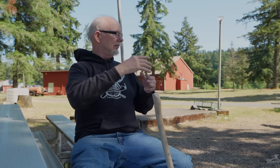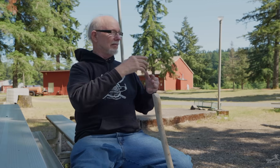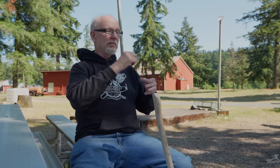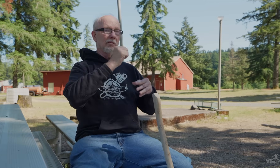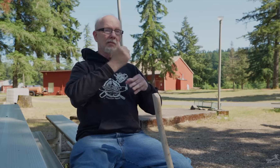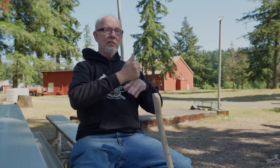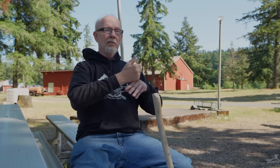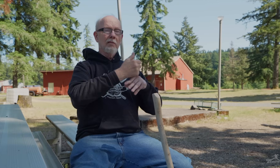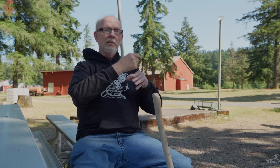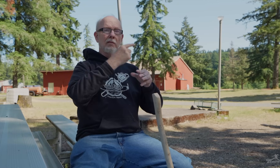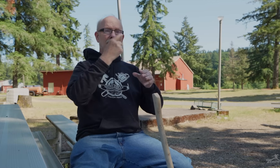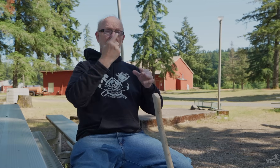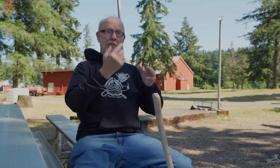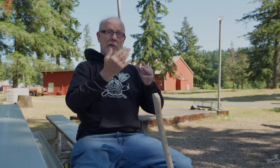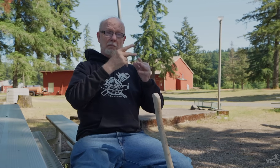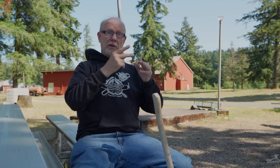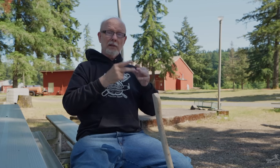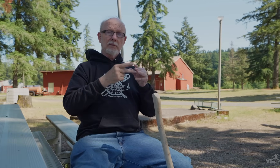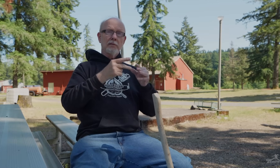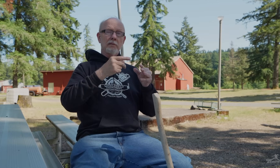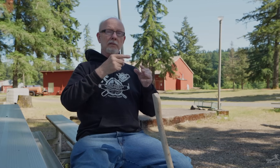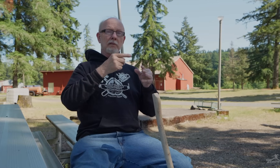The fireplace was built right here —